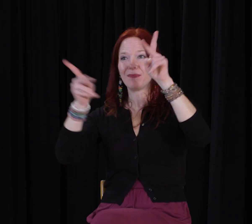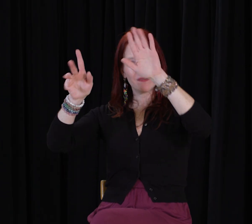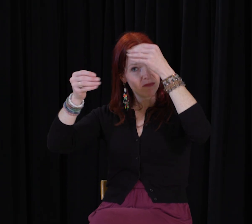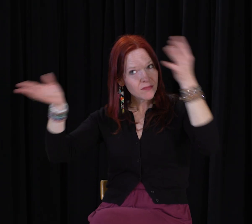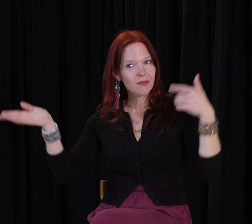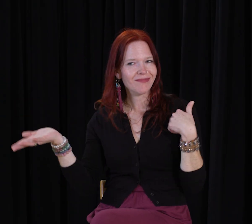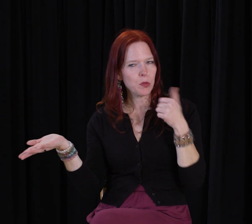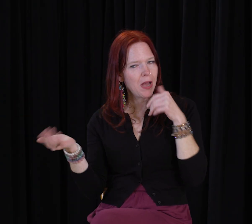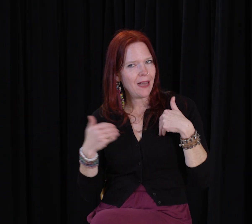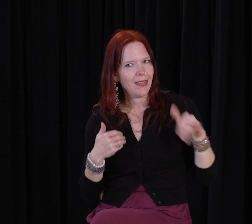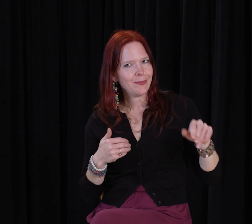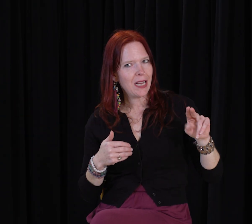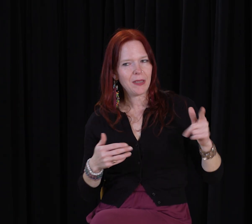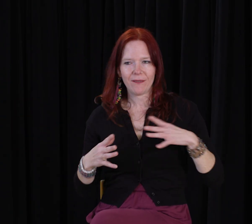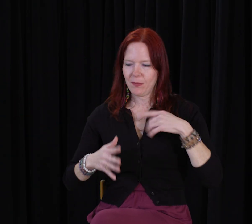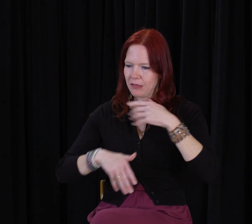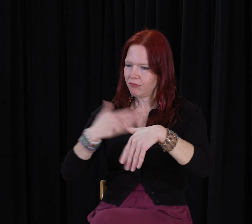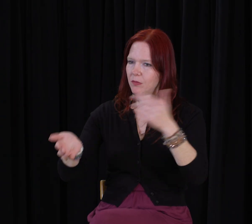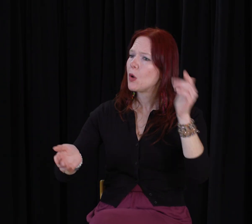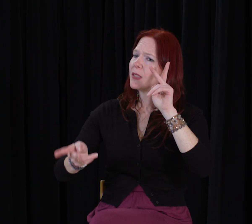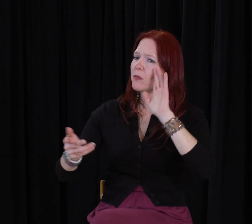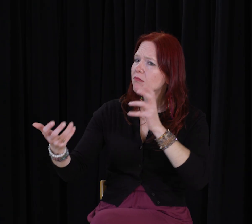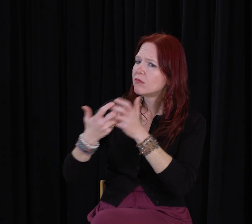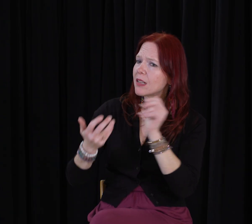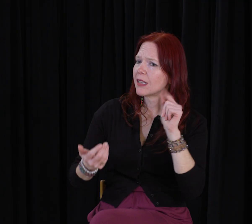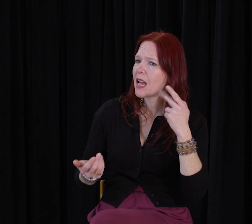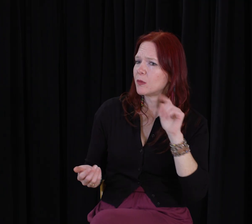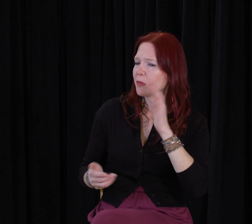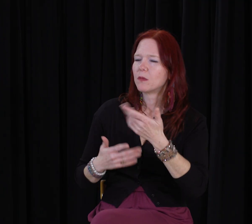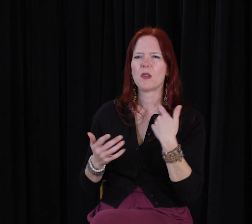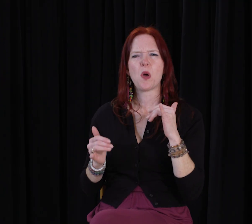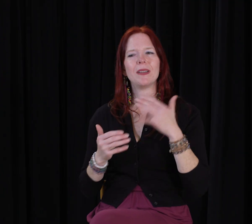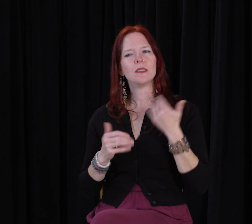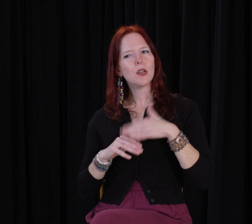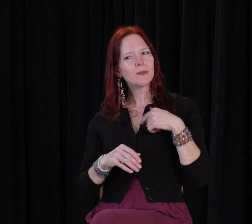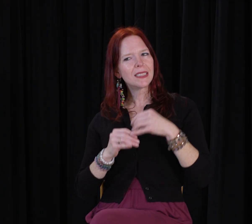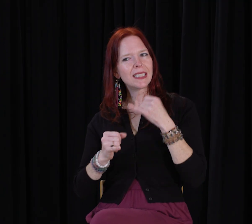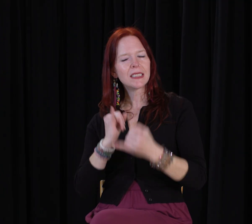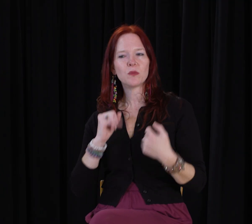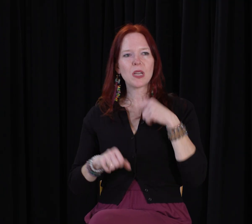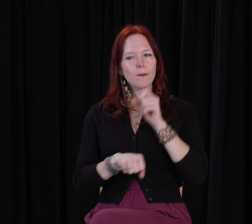I can tell people I don’t have the manual and they accept that. They accommodate me and it’s easier. I don’t have to work so hard,